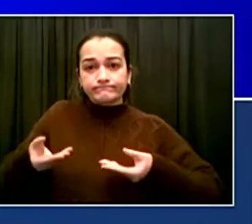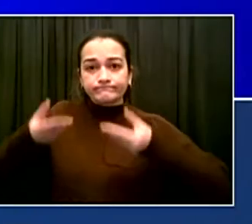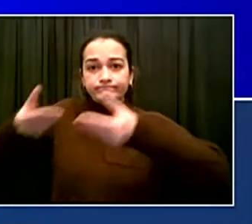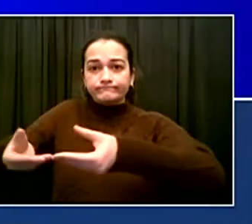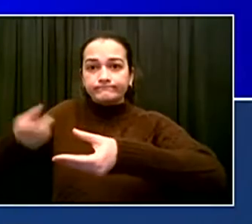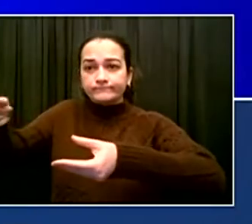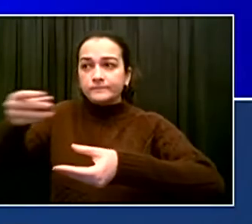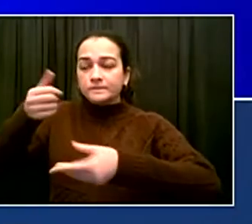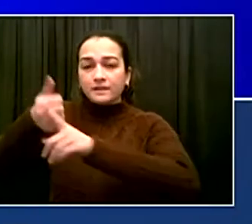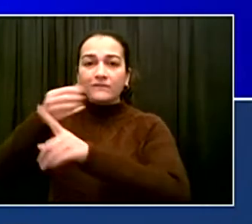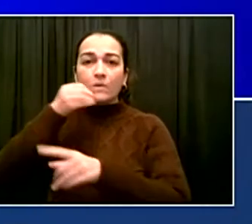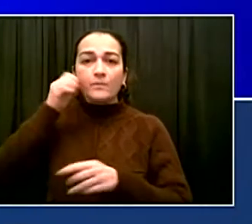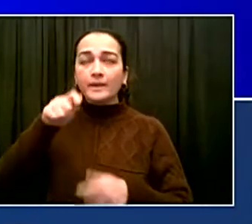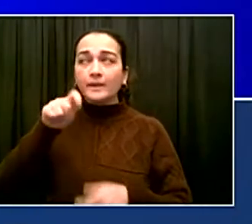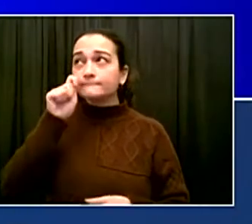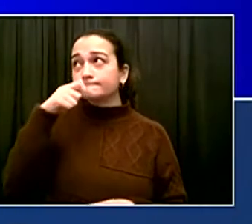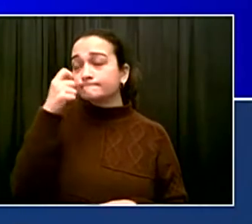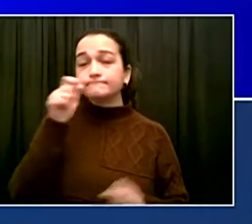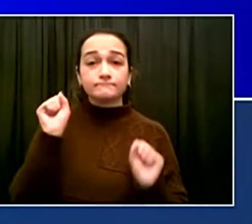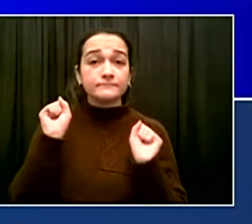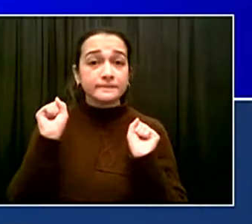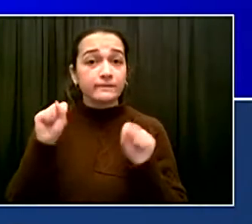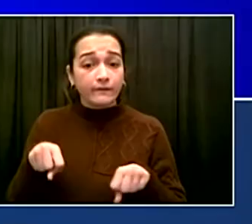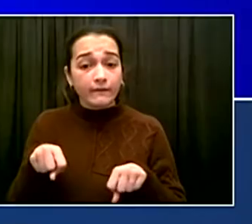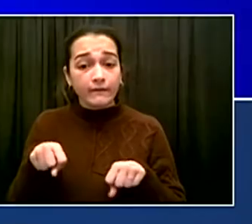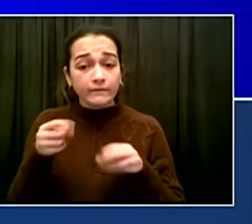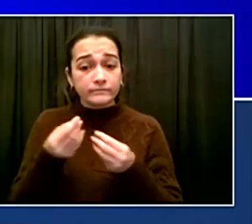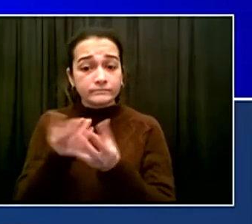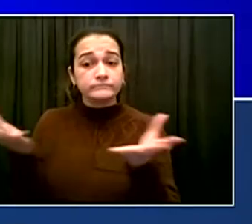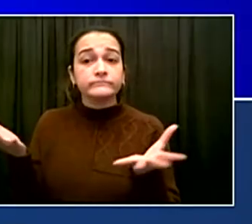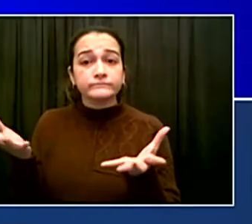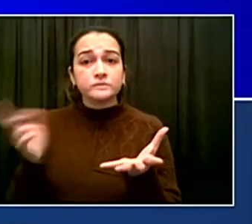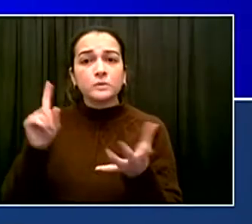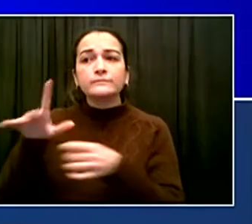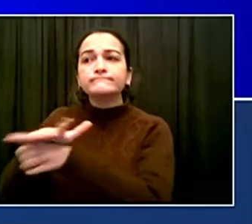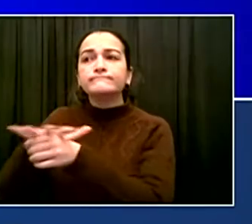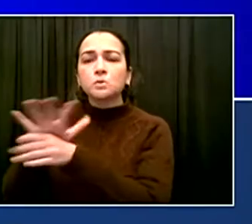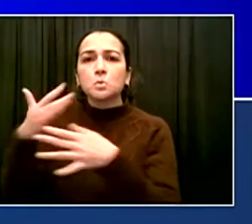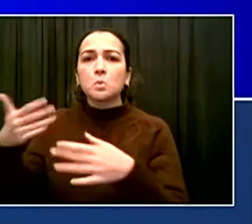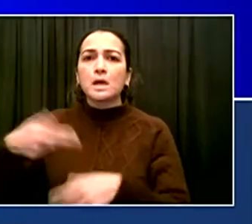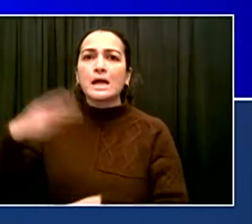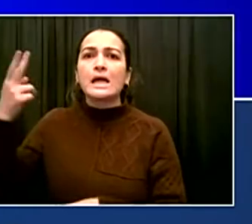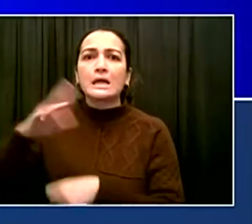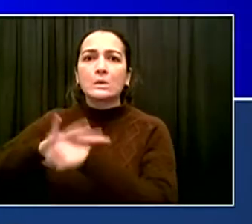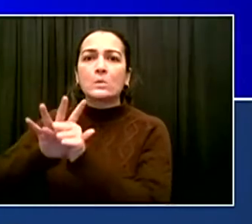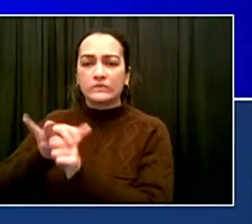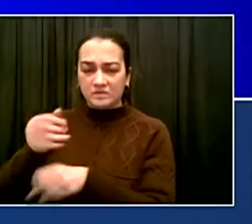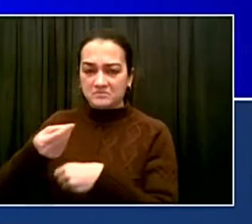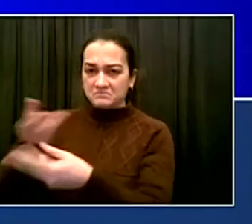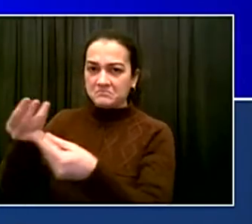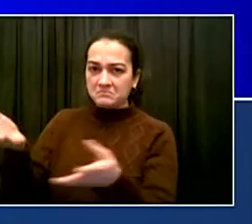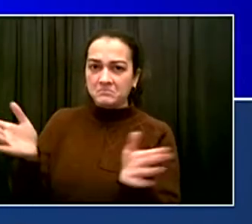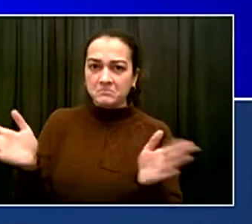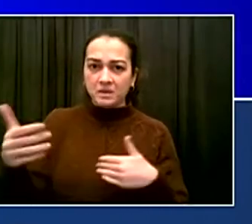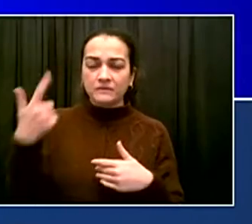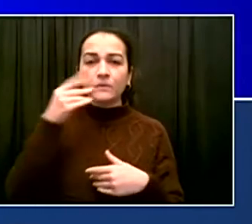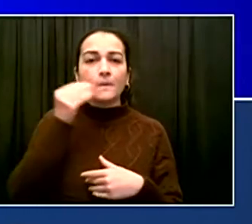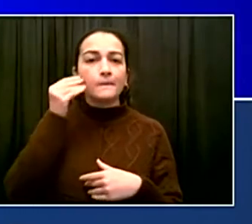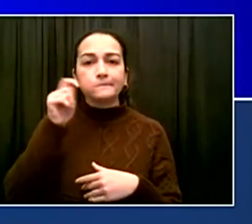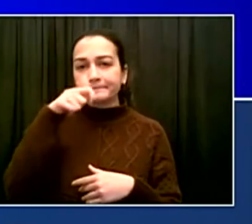THROUGH COMMUNITY-BASED ORGANIZATIONS. ALL OF THESE EFFORTS WILL HELP REDUCE THE LINES WE ARE SEEING